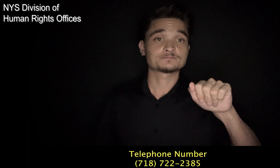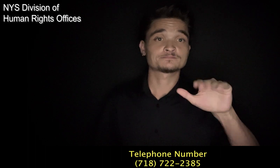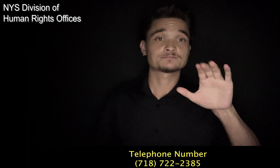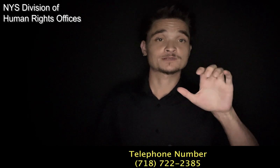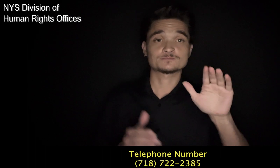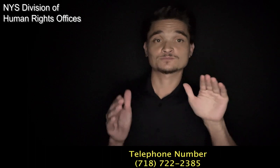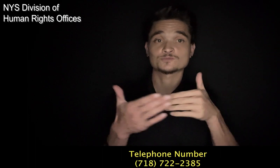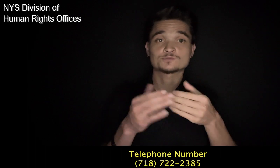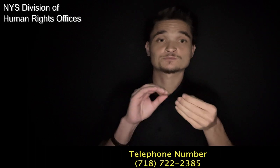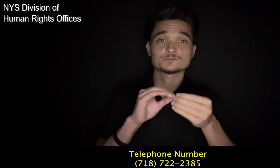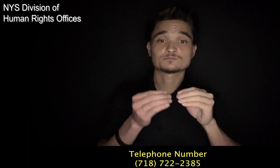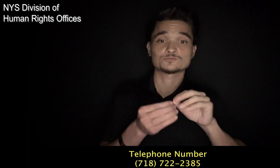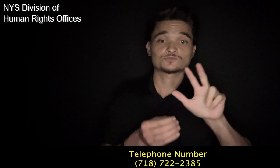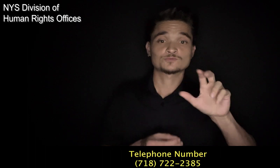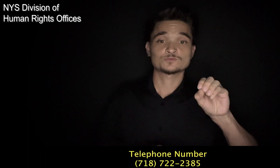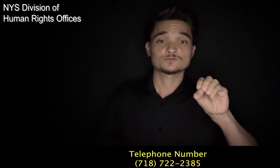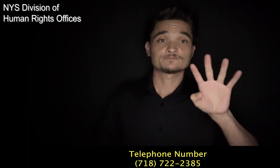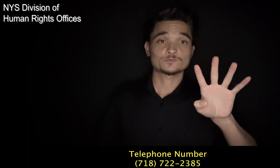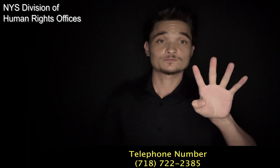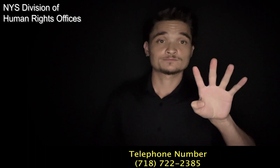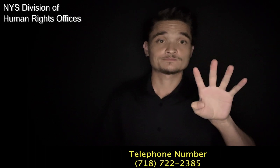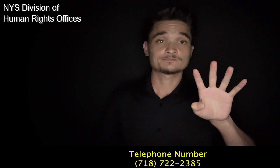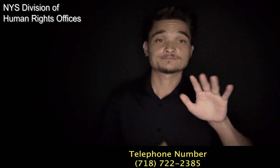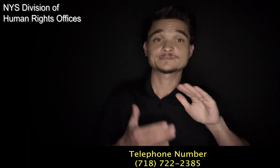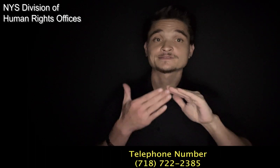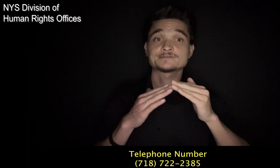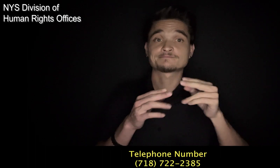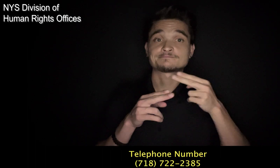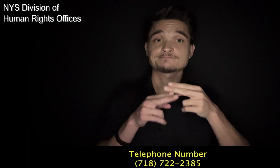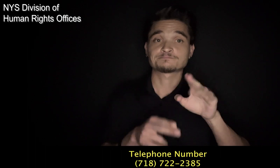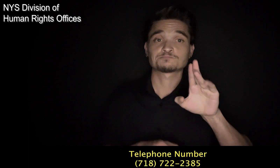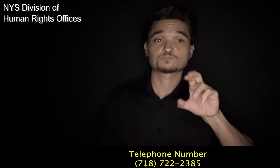Telephone Number (718) 722-2385